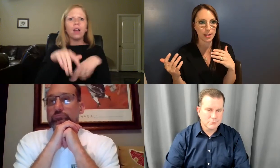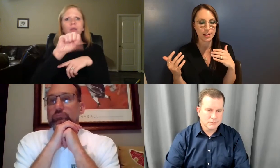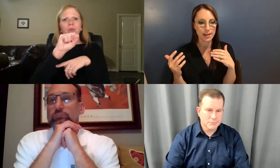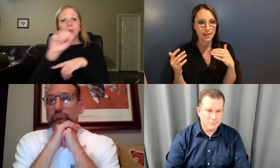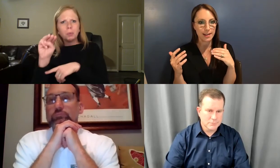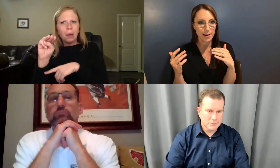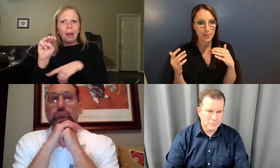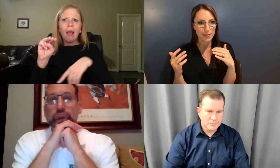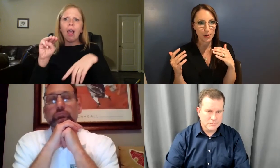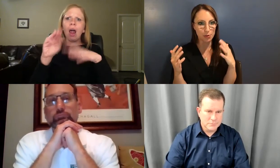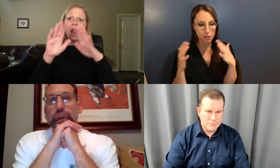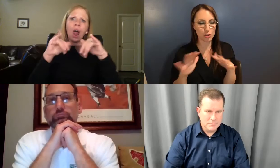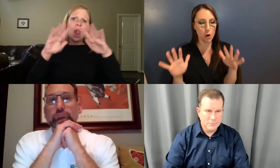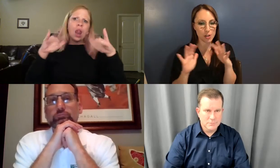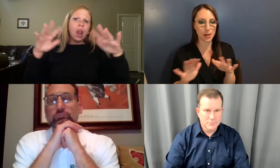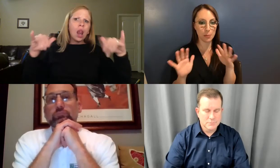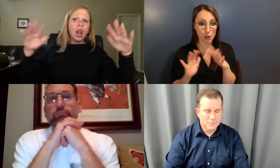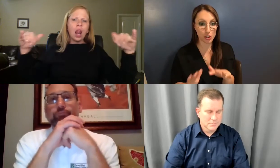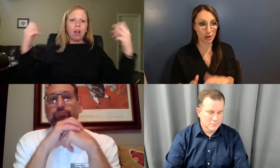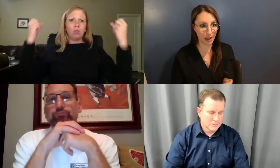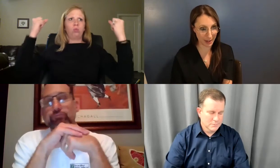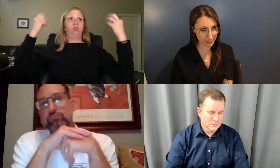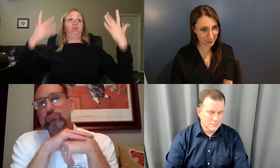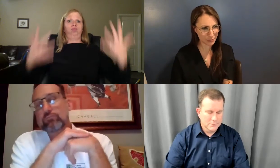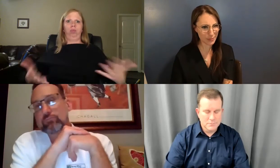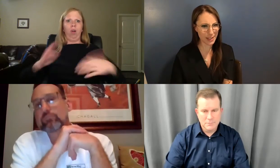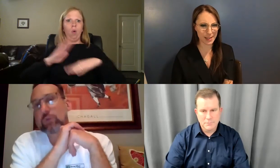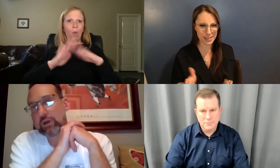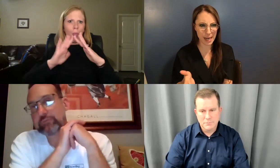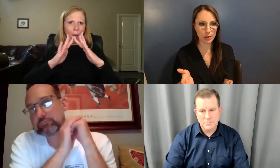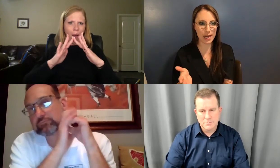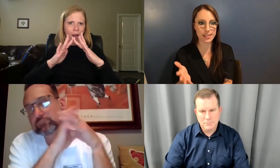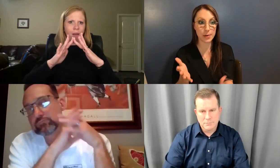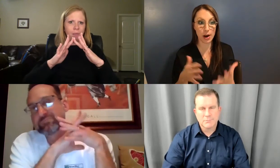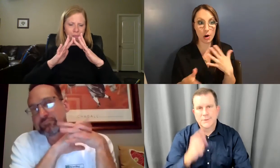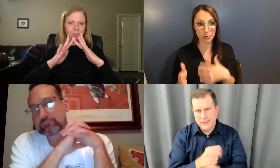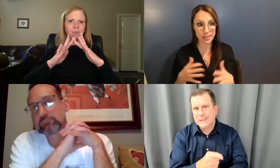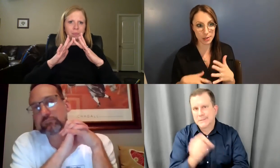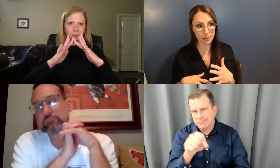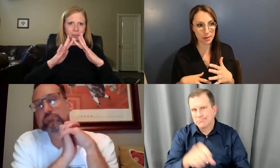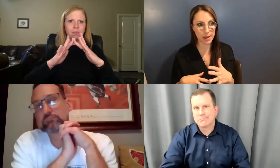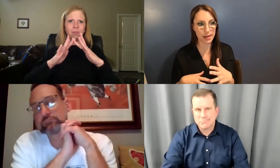I mean, there's just so much being pushed online and at the about how our rights could be met.